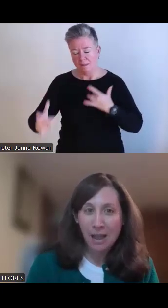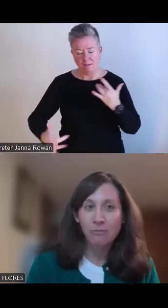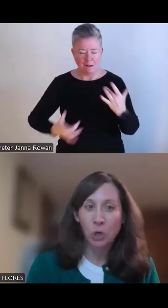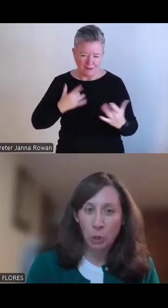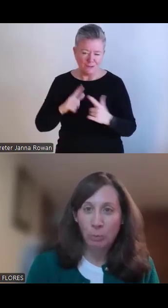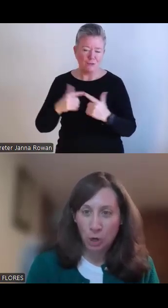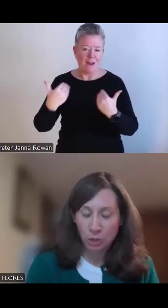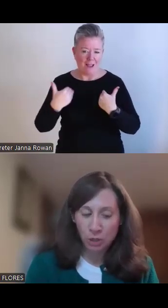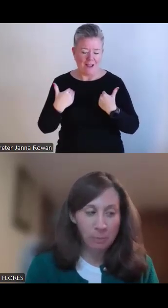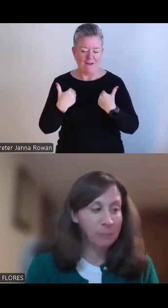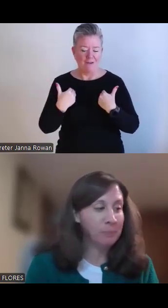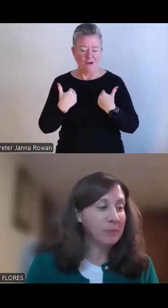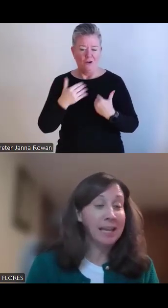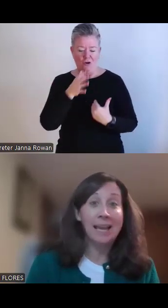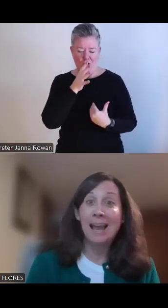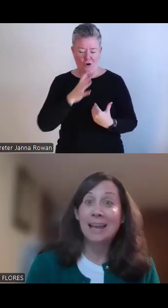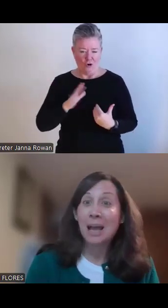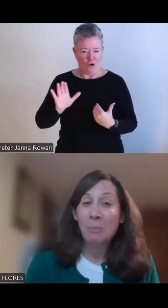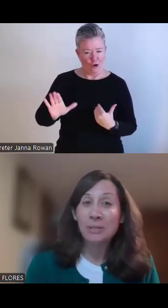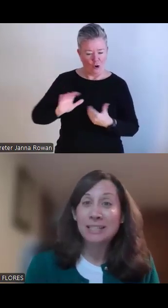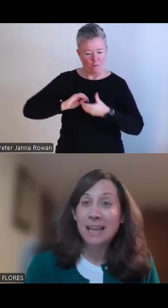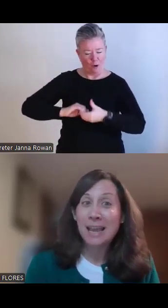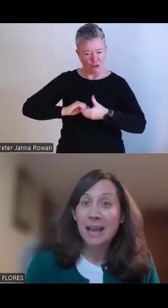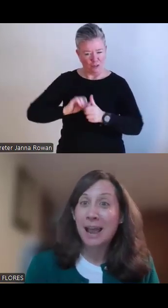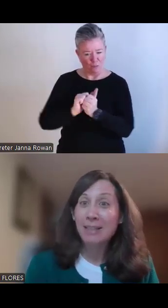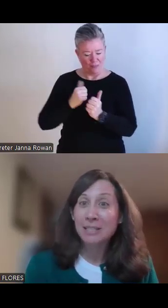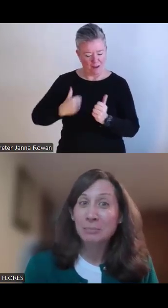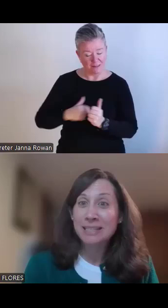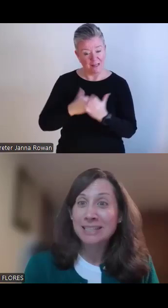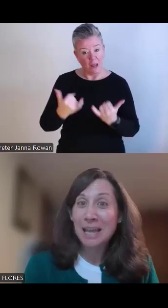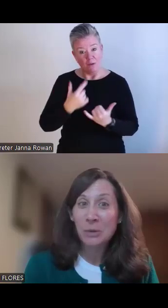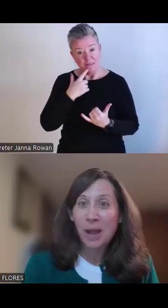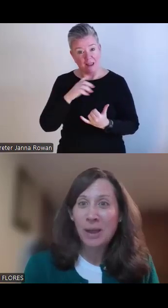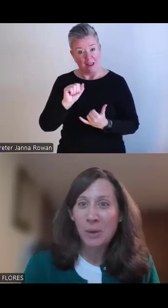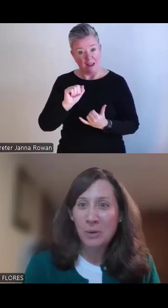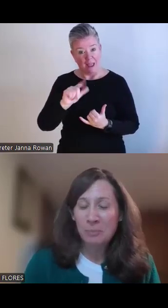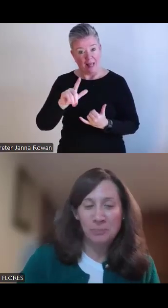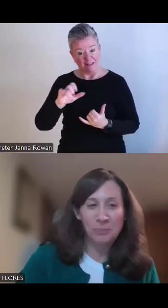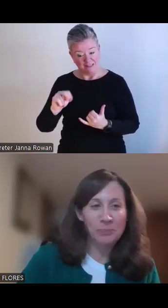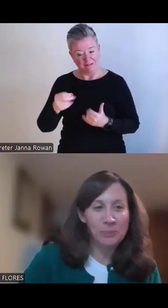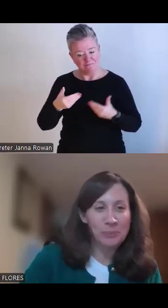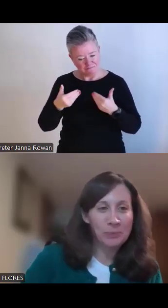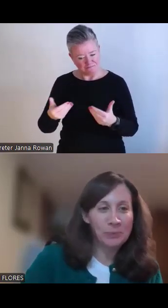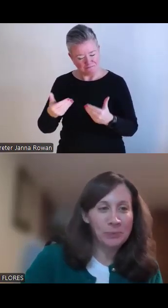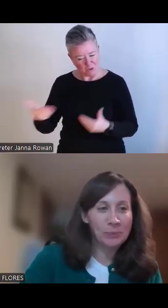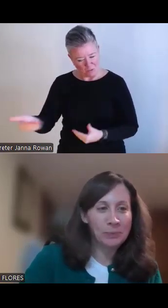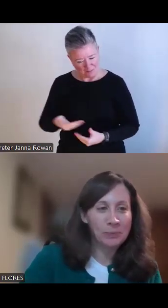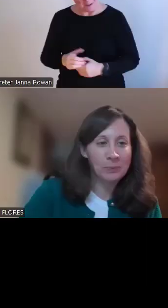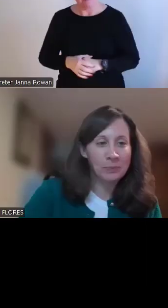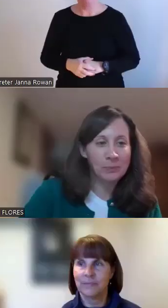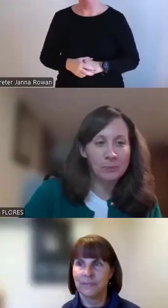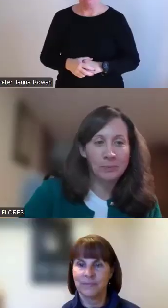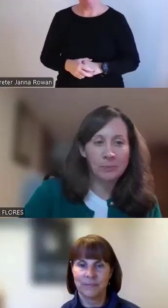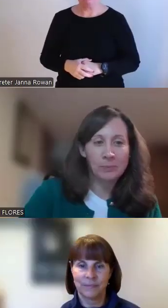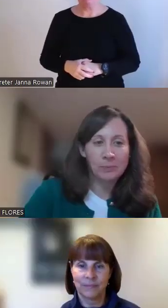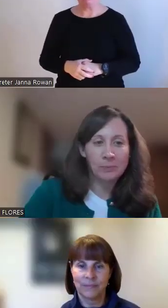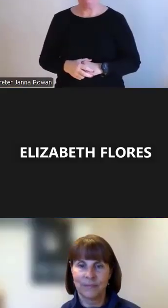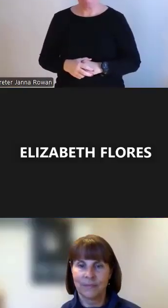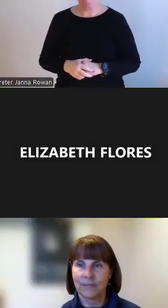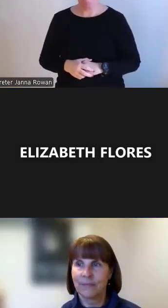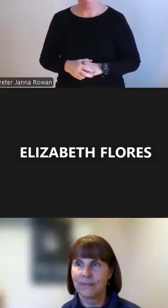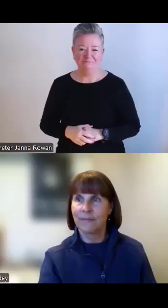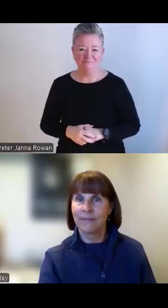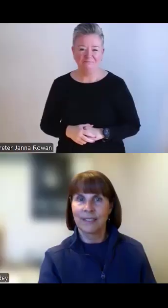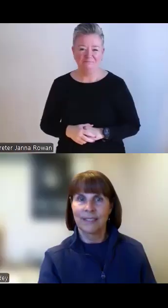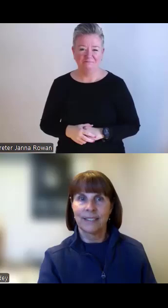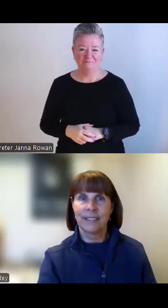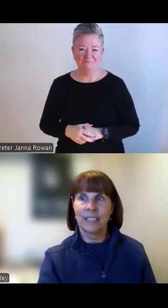have her partnership. And now I'm going to say Allison, please take it away. Welcome.